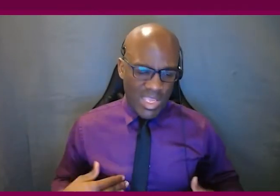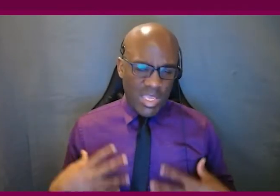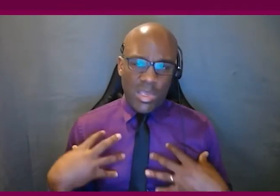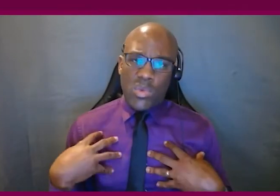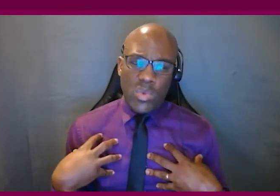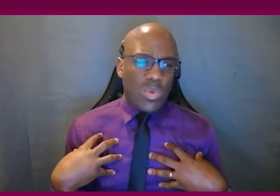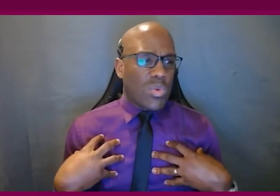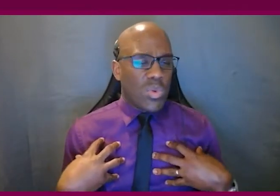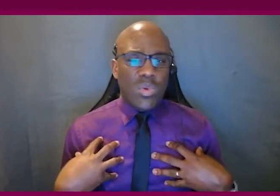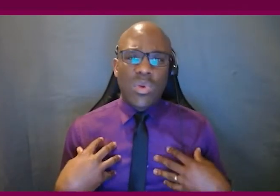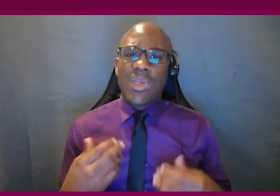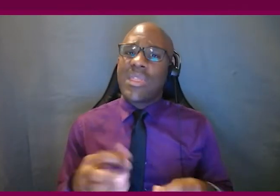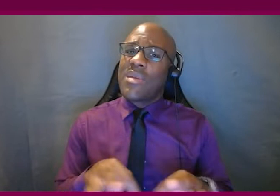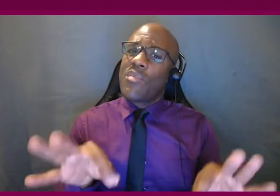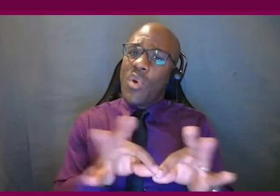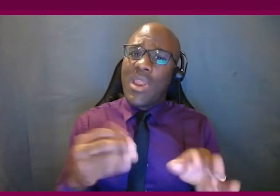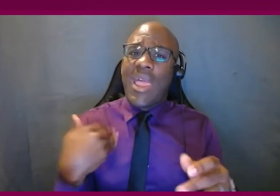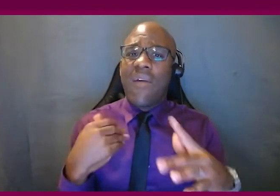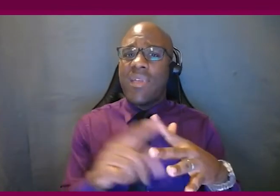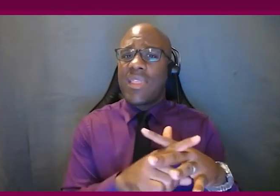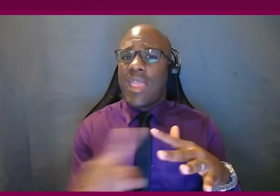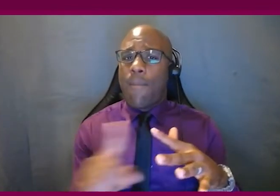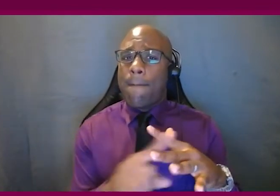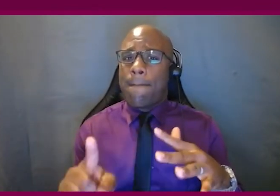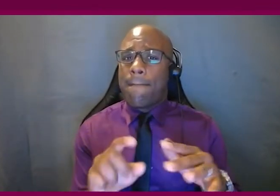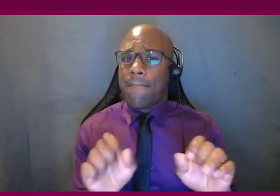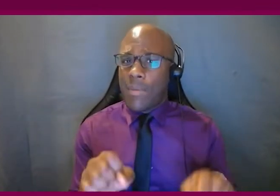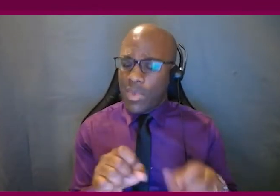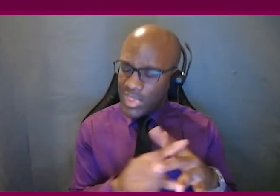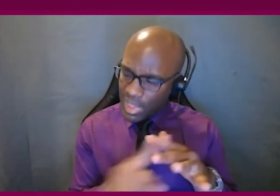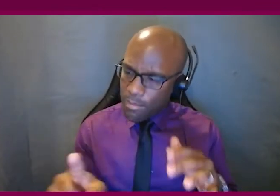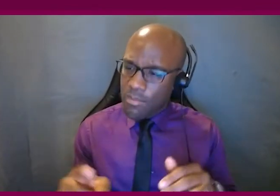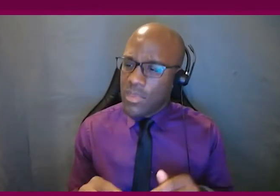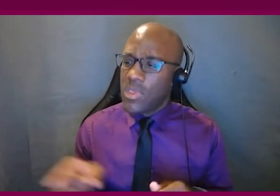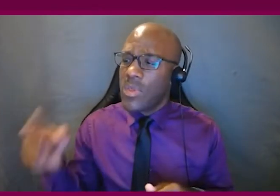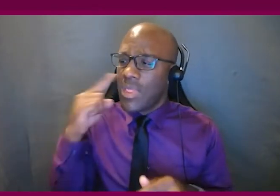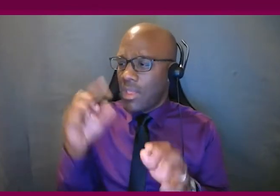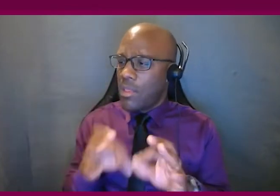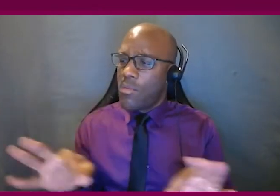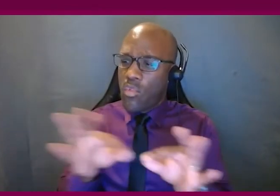And it's such a good question. I'm really glad you asked it because it's making me think a lot about like, why is it